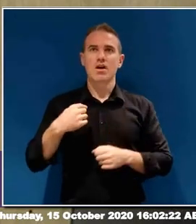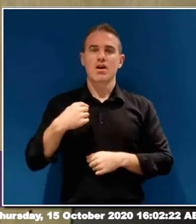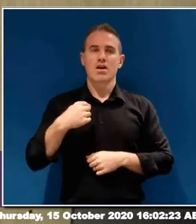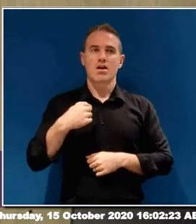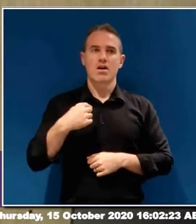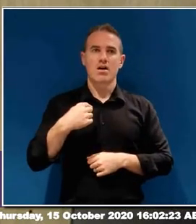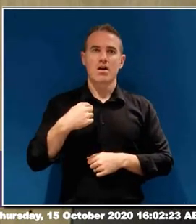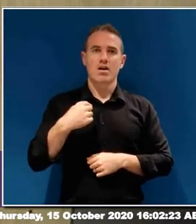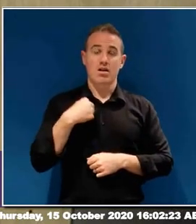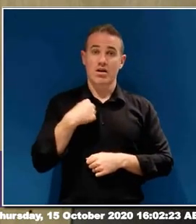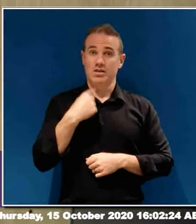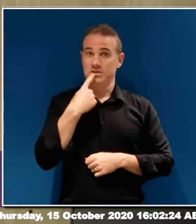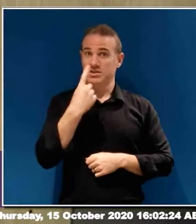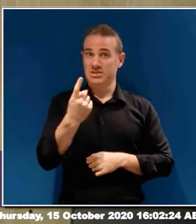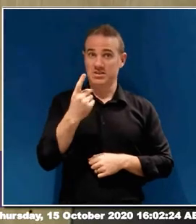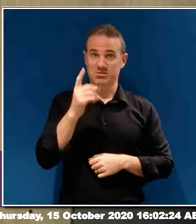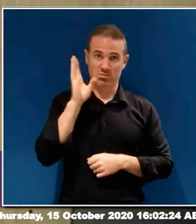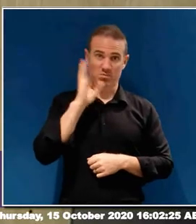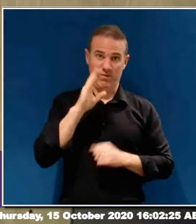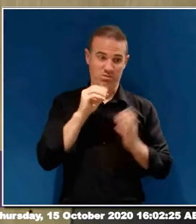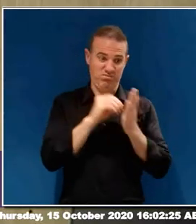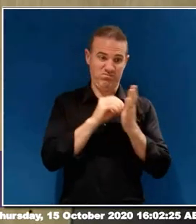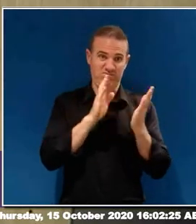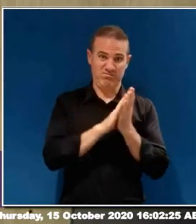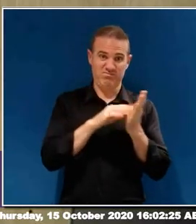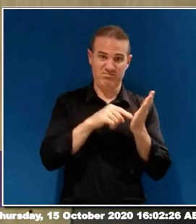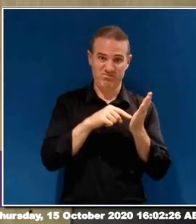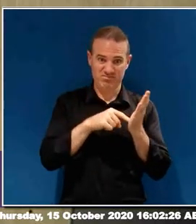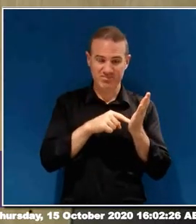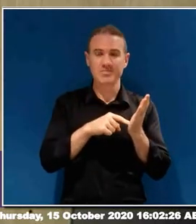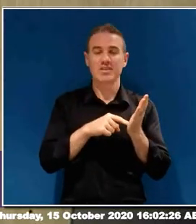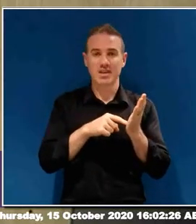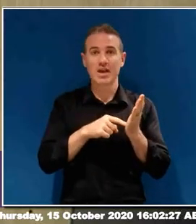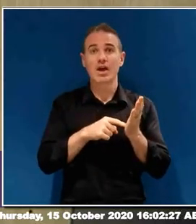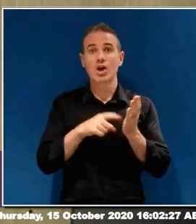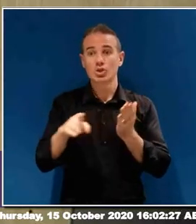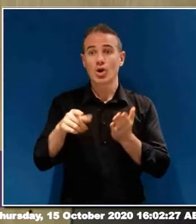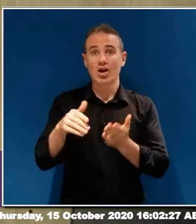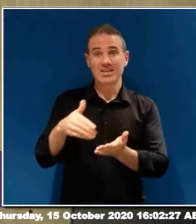and exclusion rates should be interpreted to indicate the overall